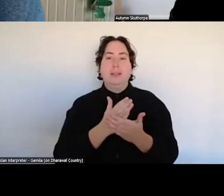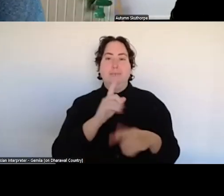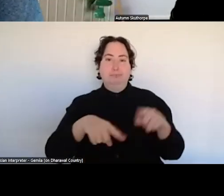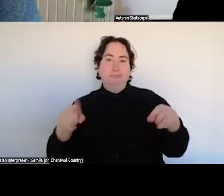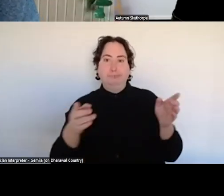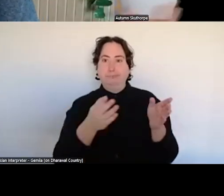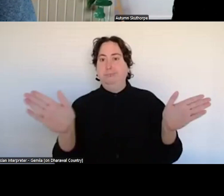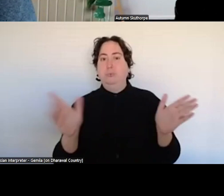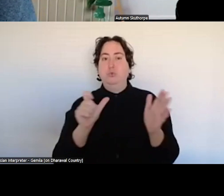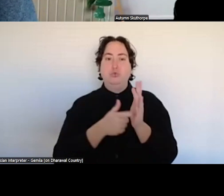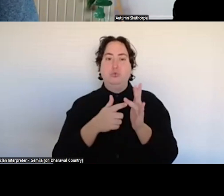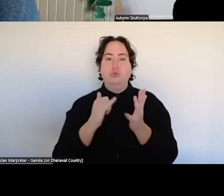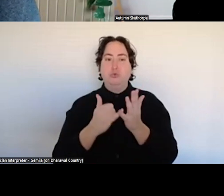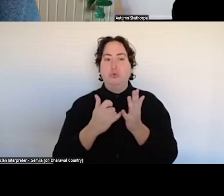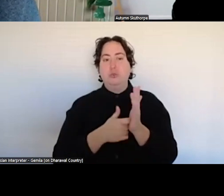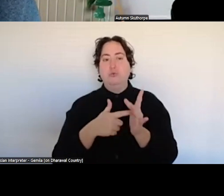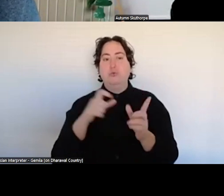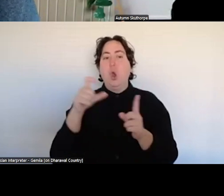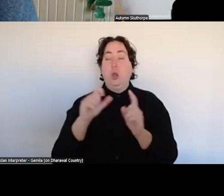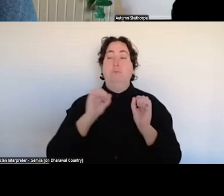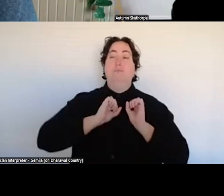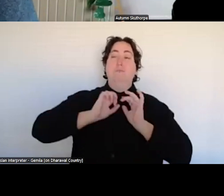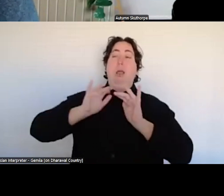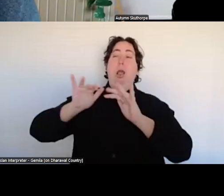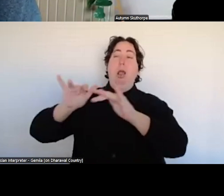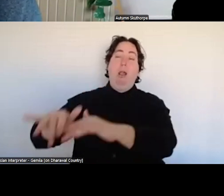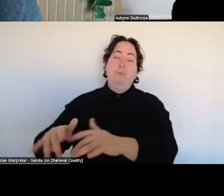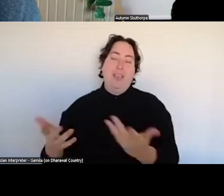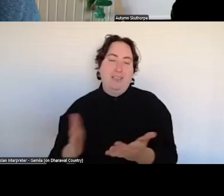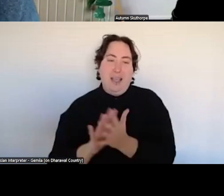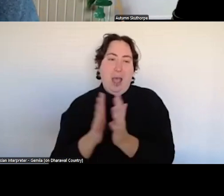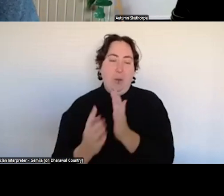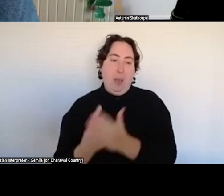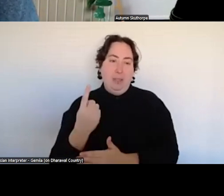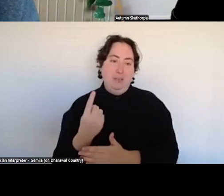which is how we are in general. But through that, we were given free